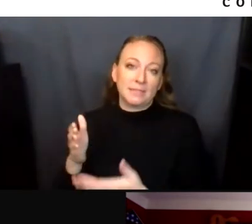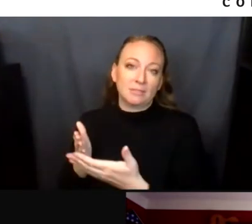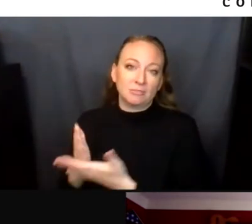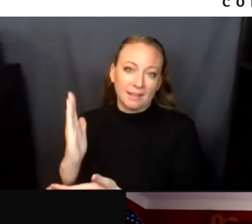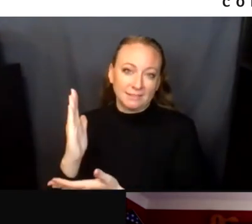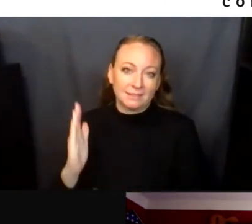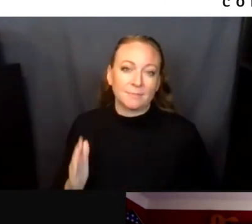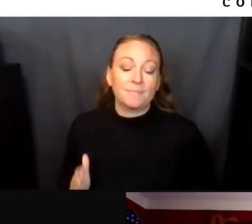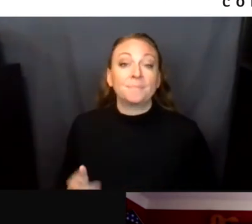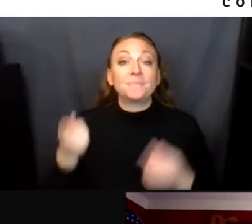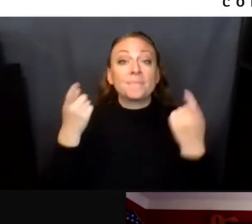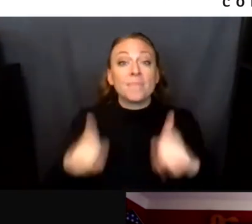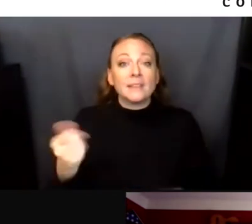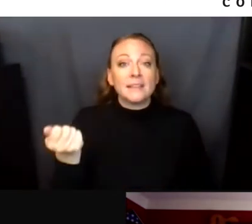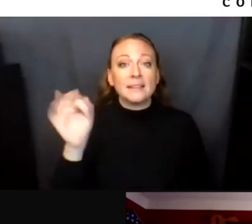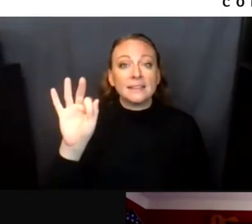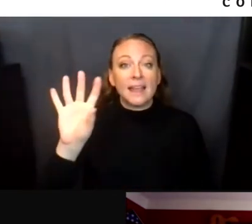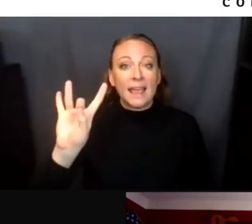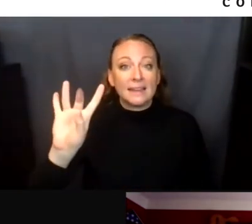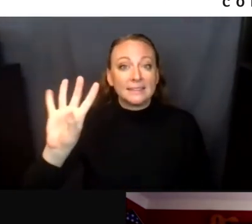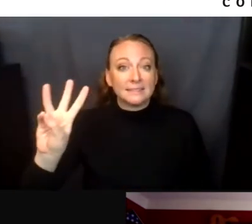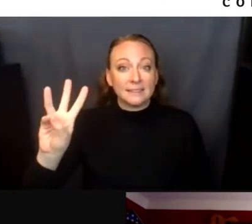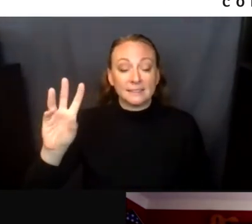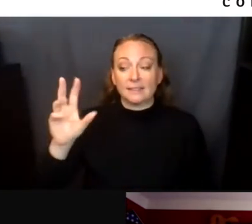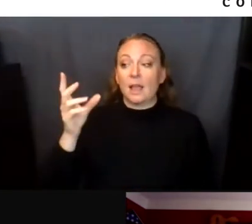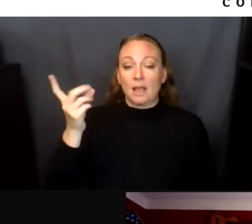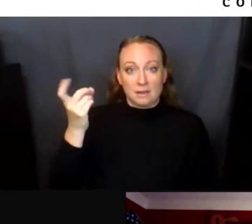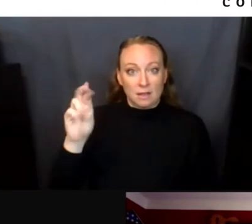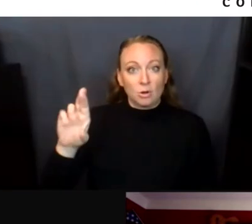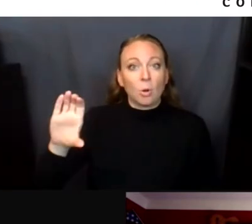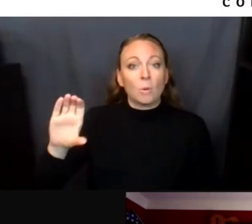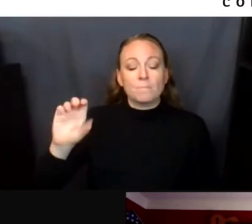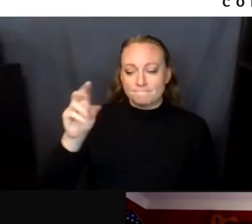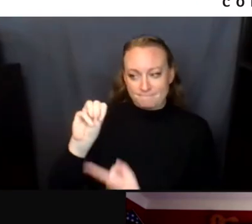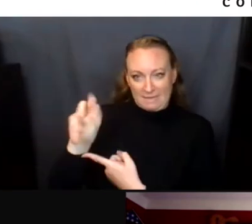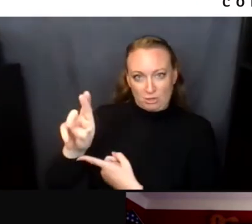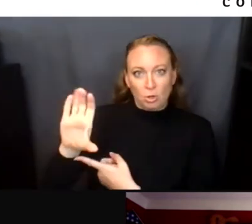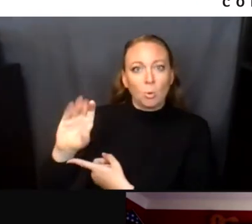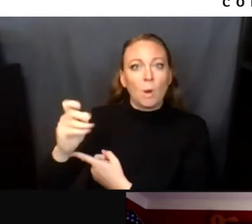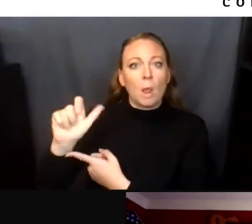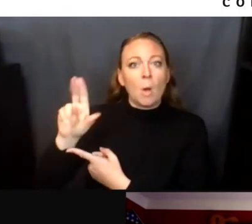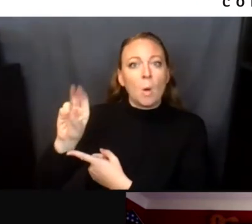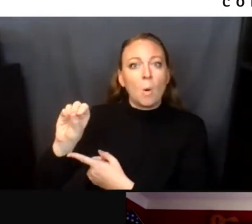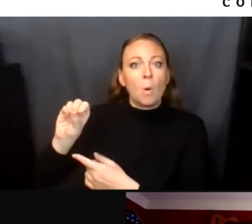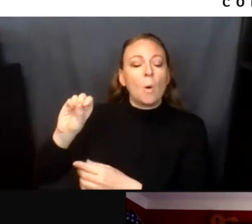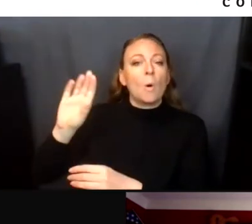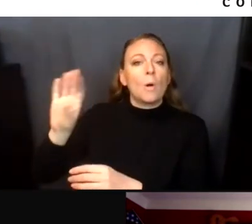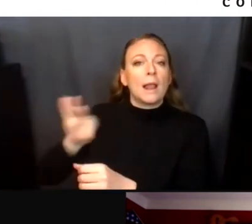In 1986, Mr. Coelho was elected House Majority Whip, the third most powerful position